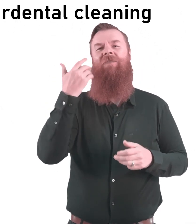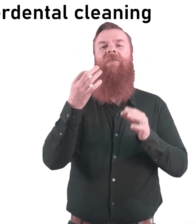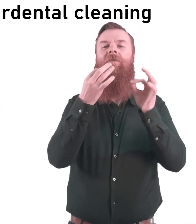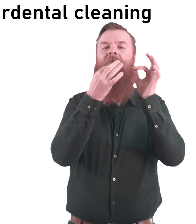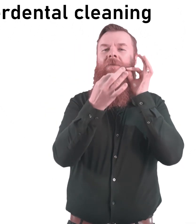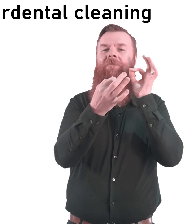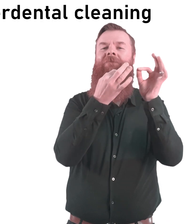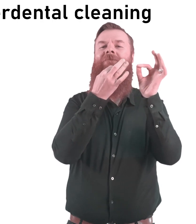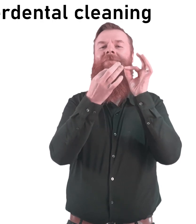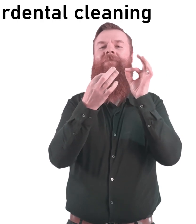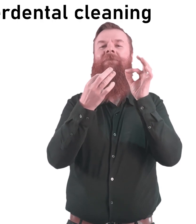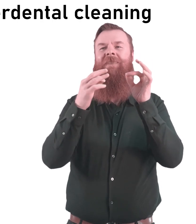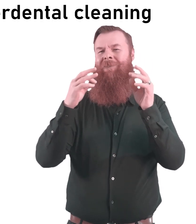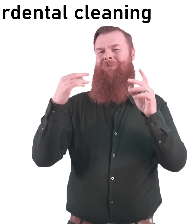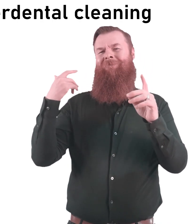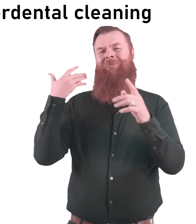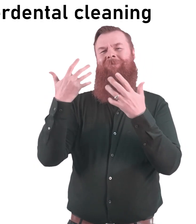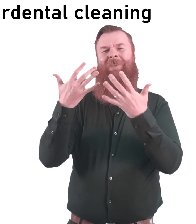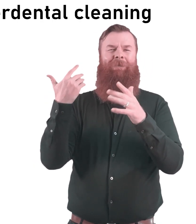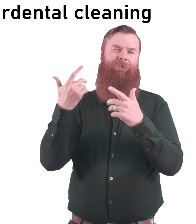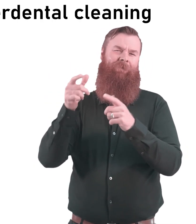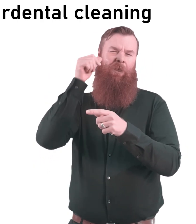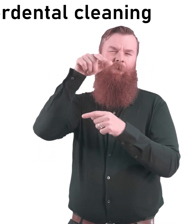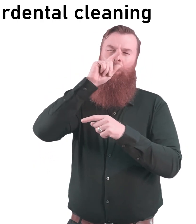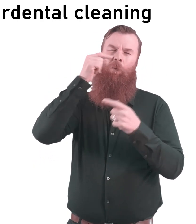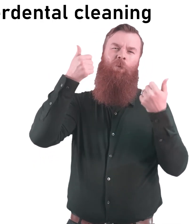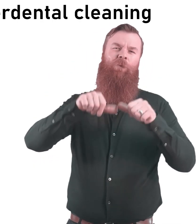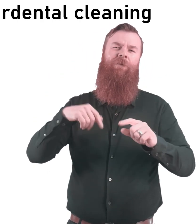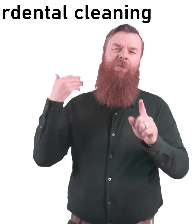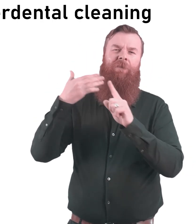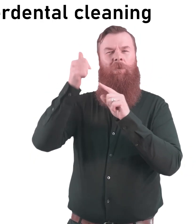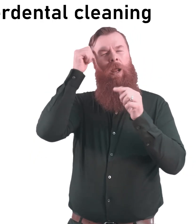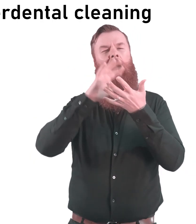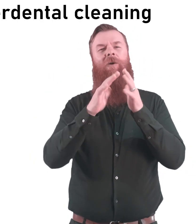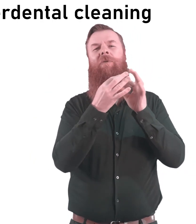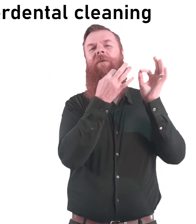This is because flossing has always been the most common method.